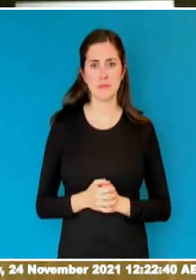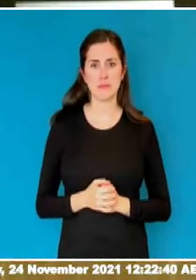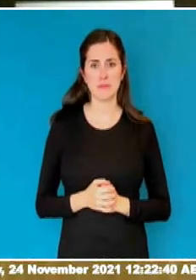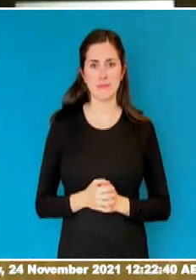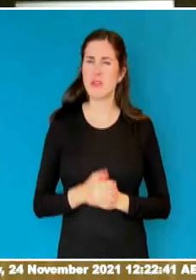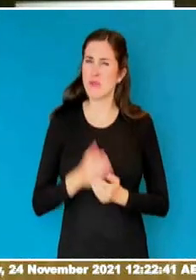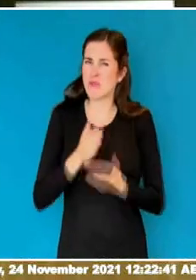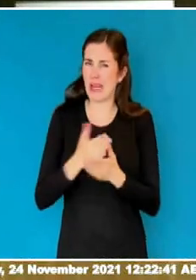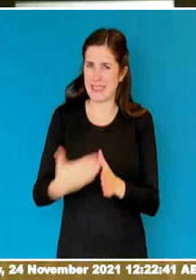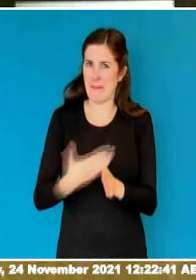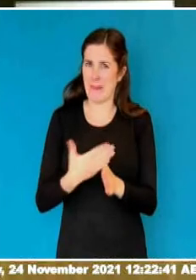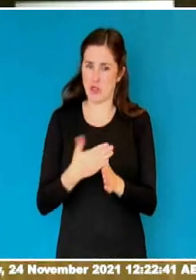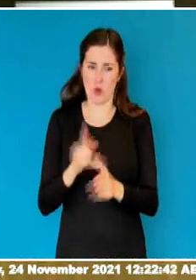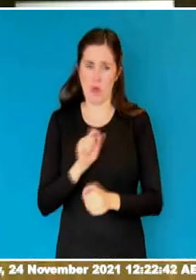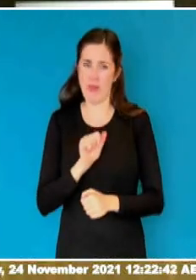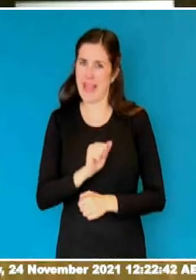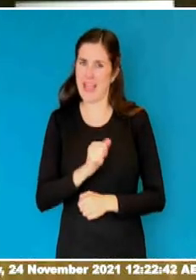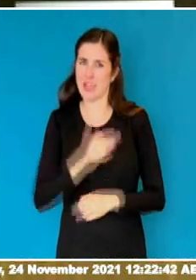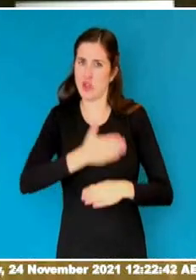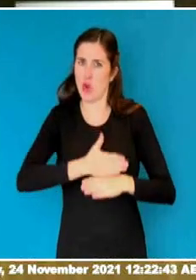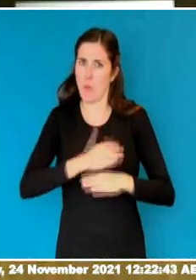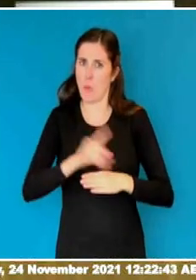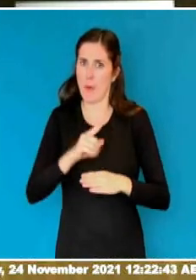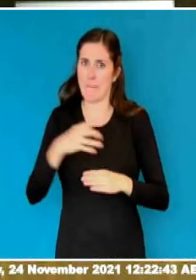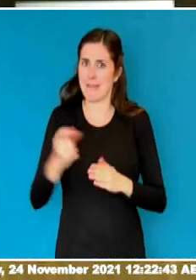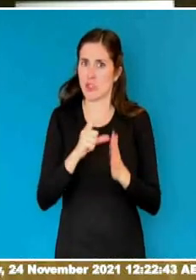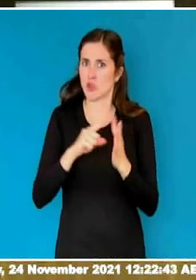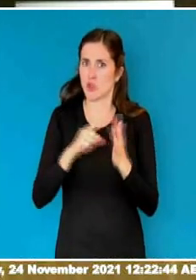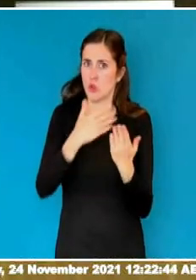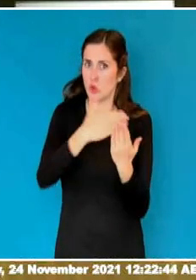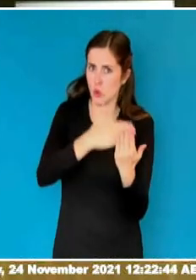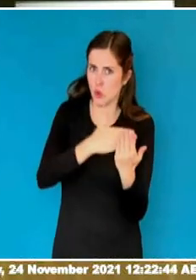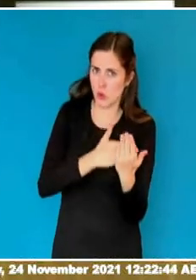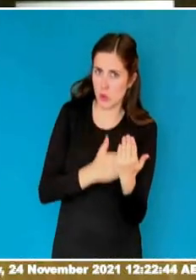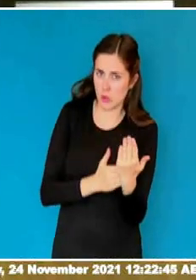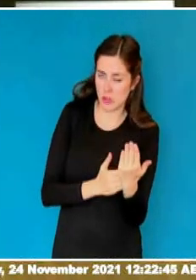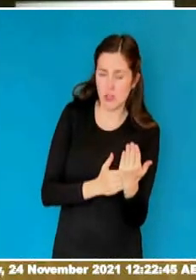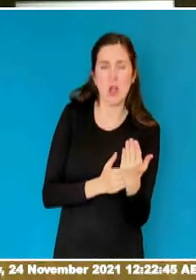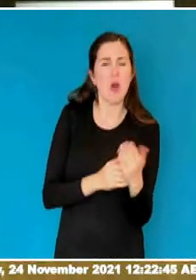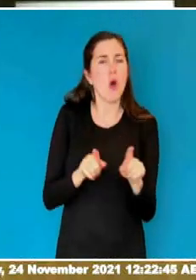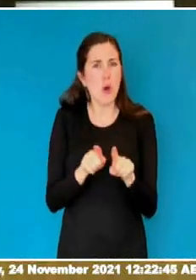So it's about the inherent requirements of the job but also any local considerations